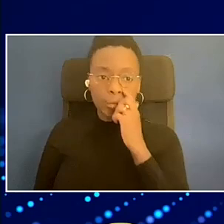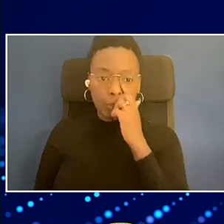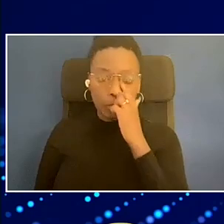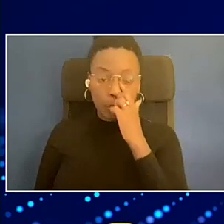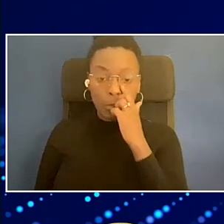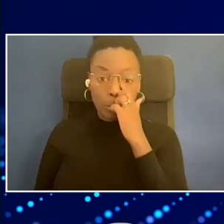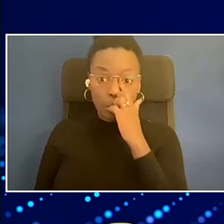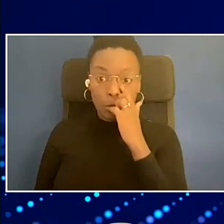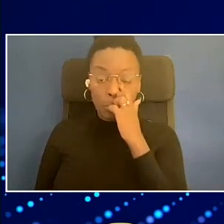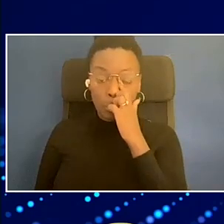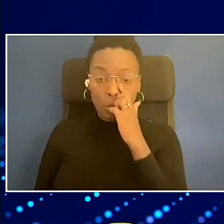Yes. Thank you.